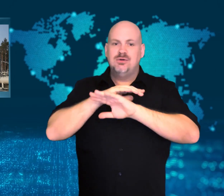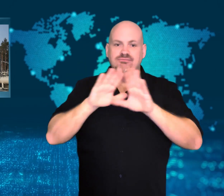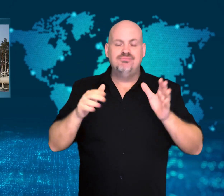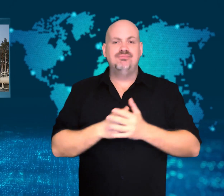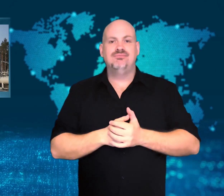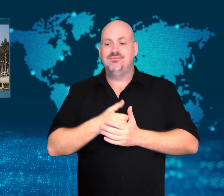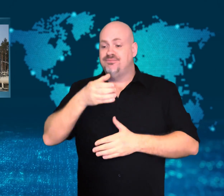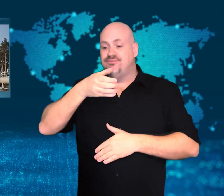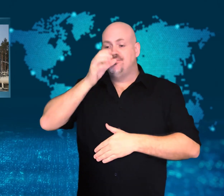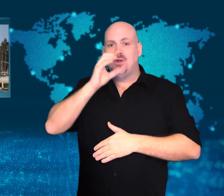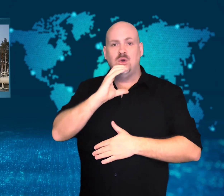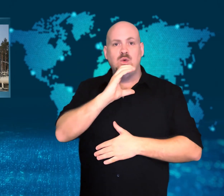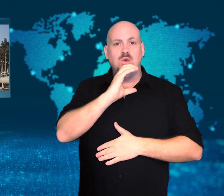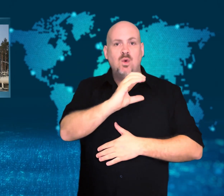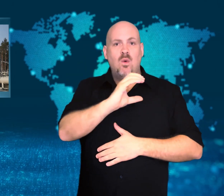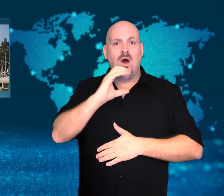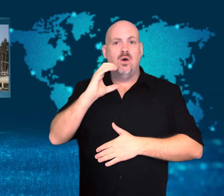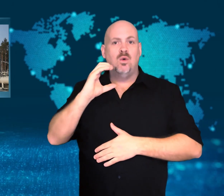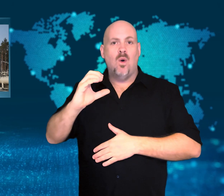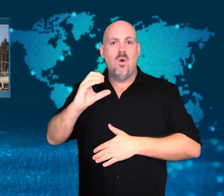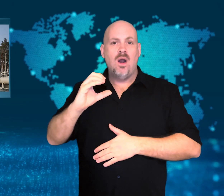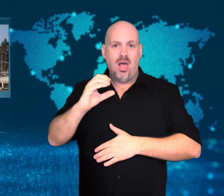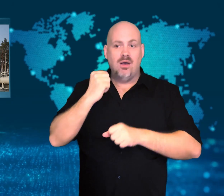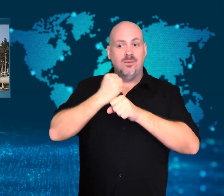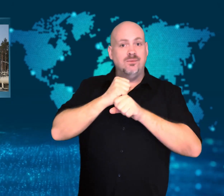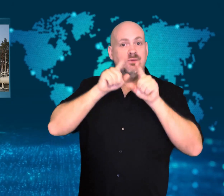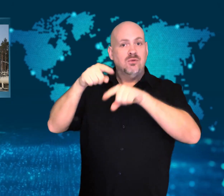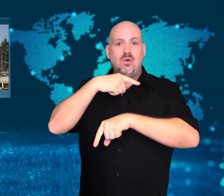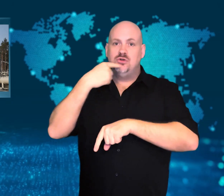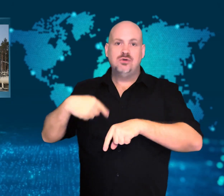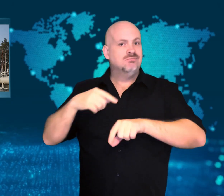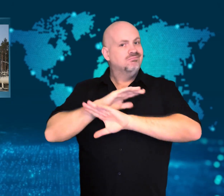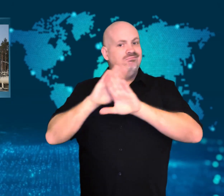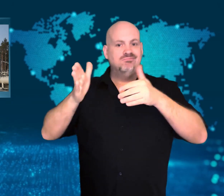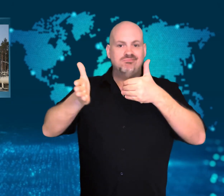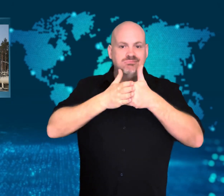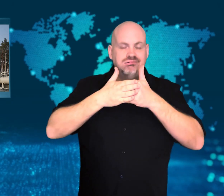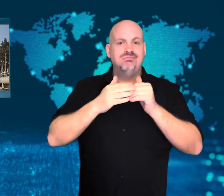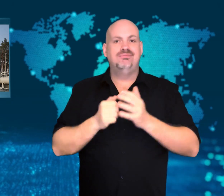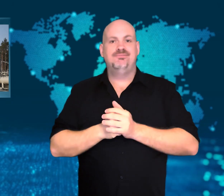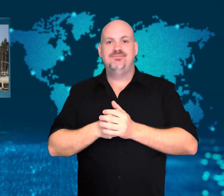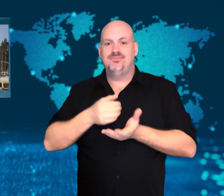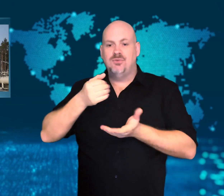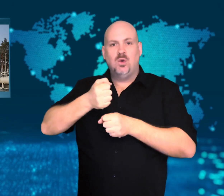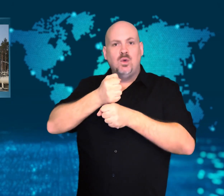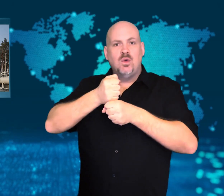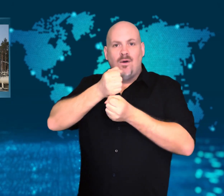Coca-Cola, Starbucks, and more.